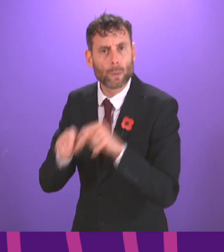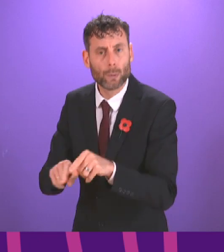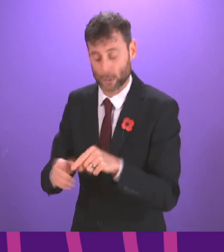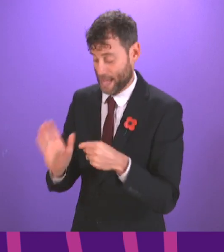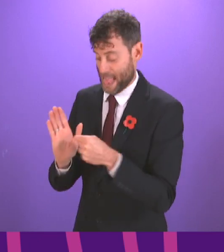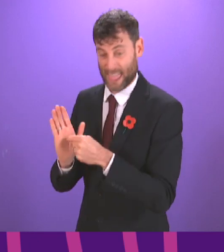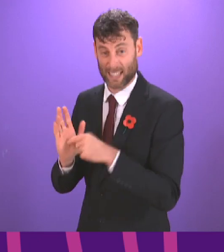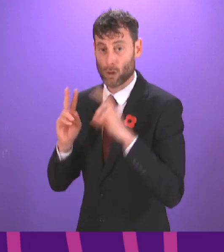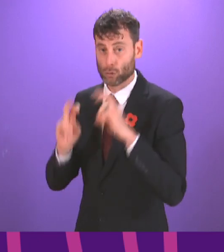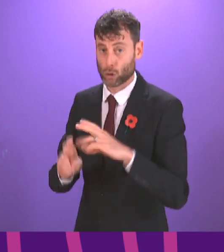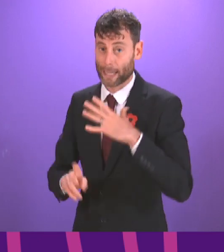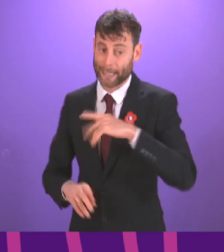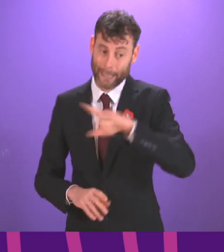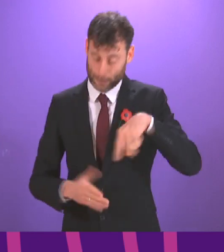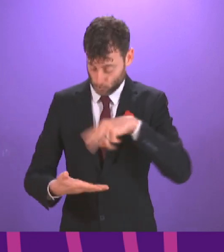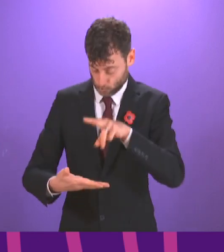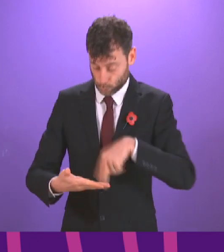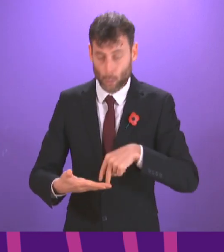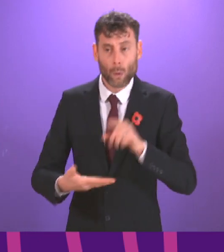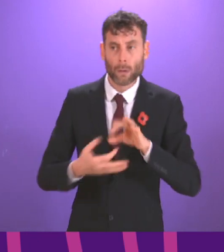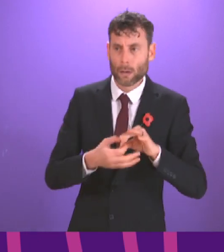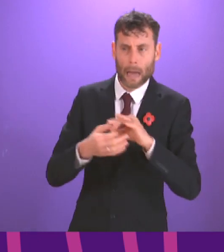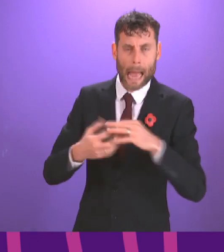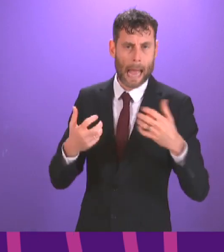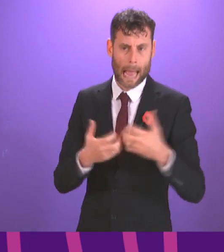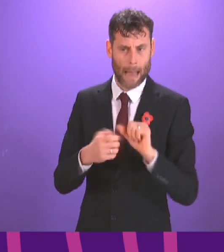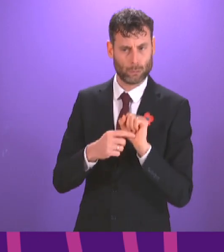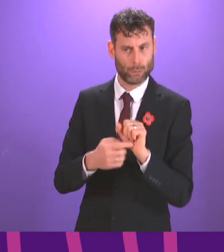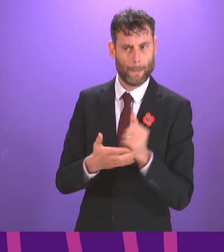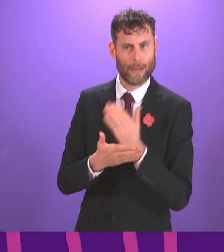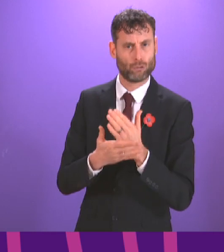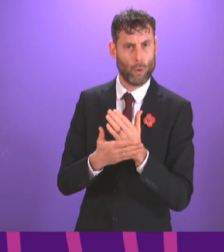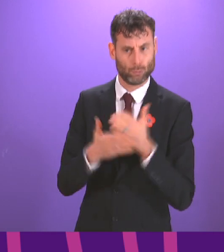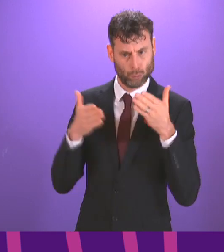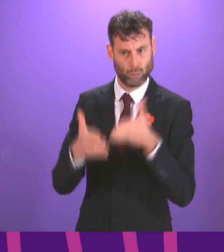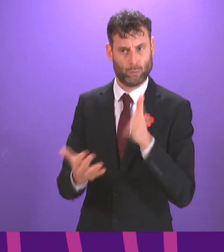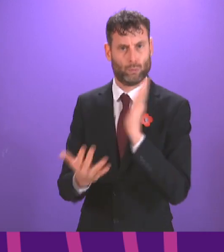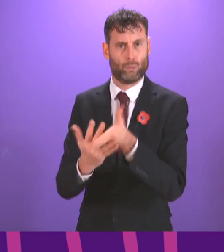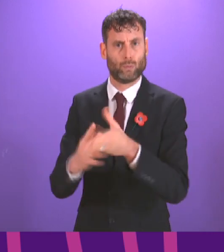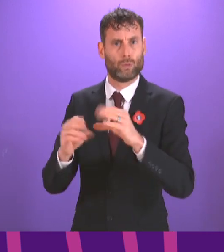attention from all core agencies and key partners in determining an appropriate multi-agency response.